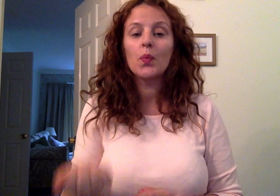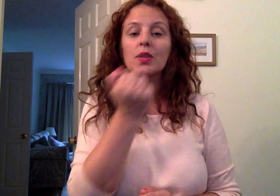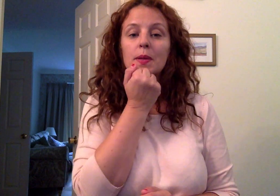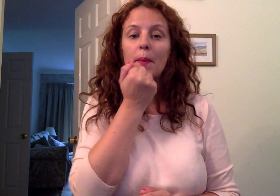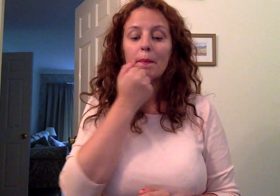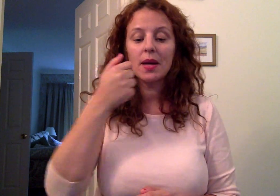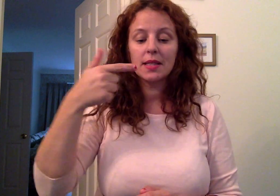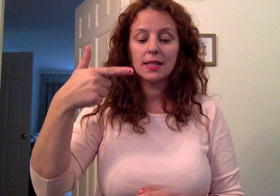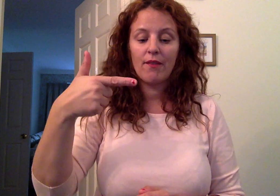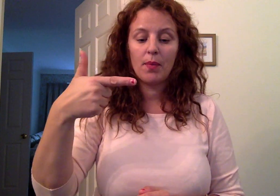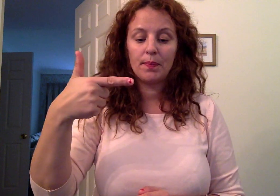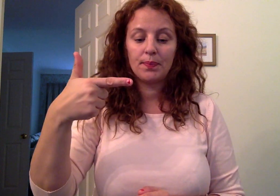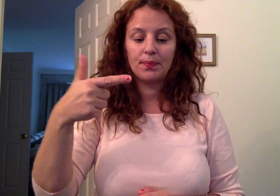Number 7